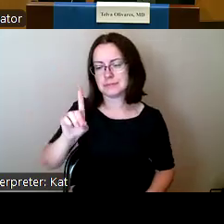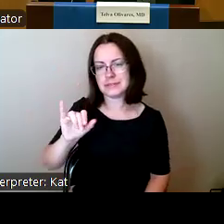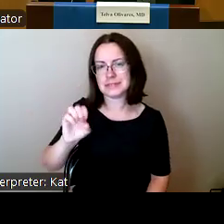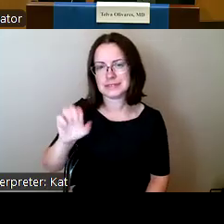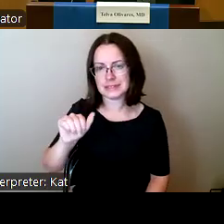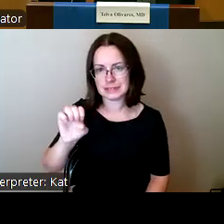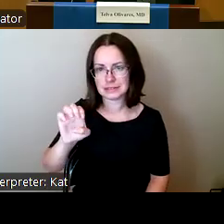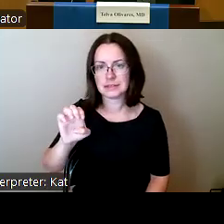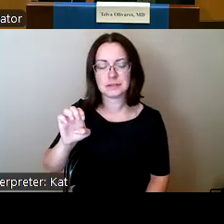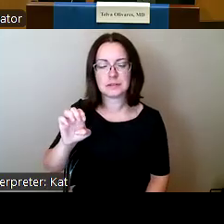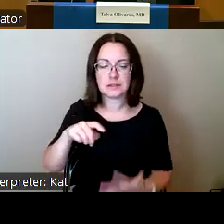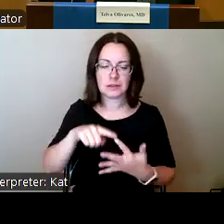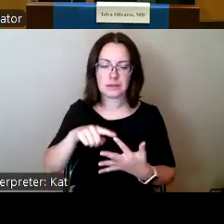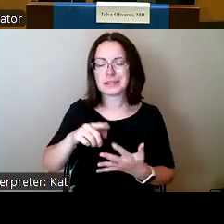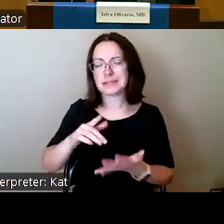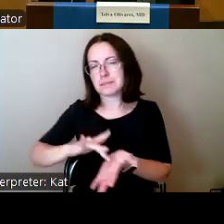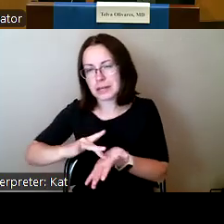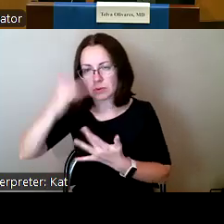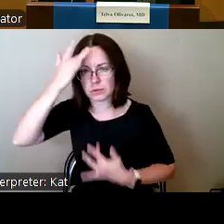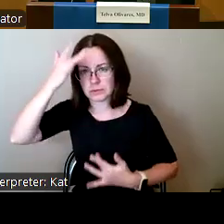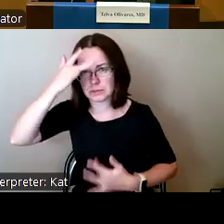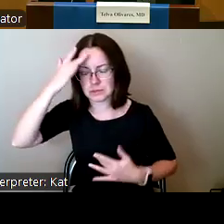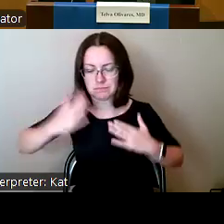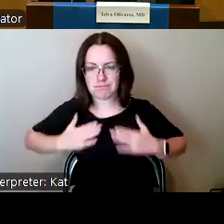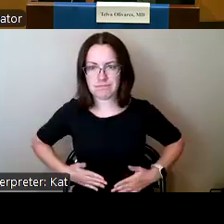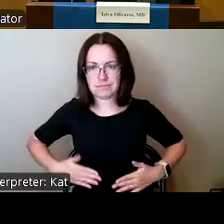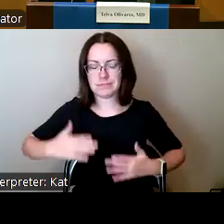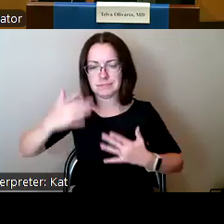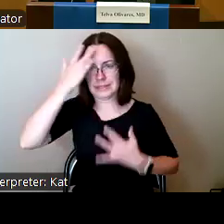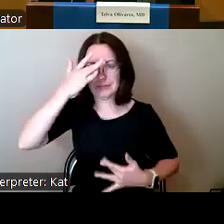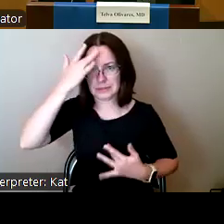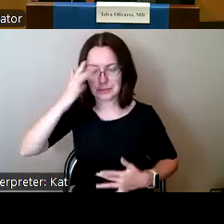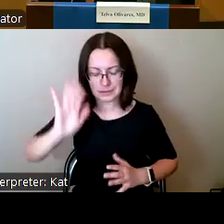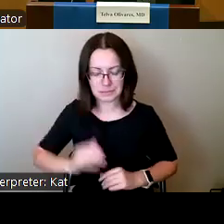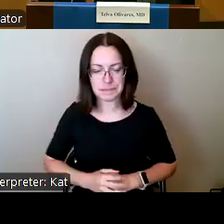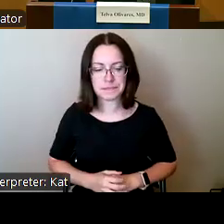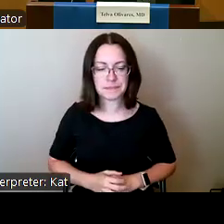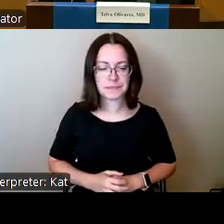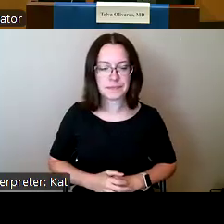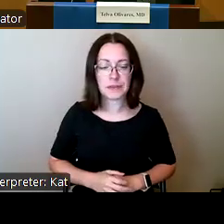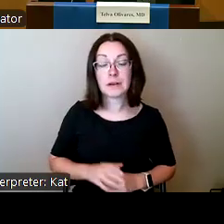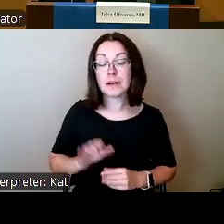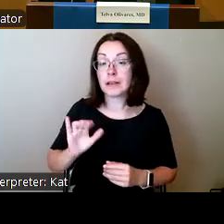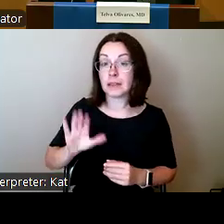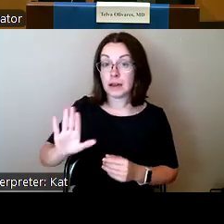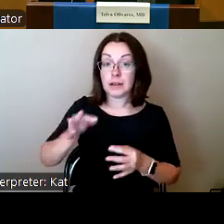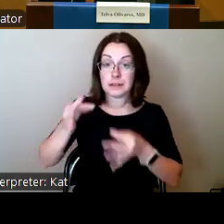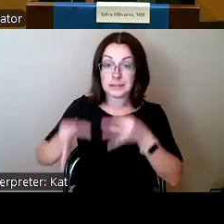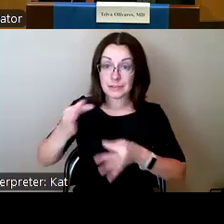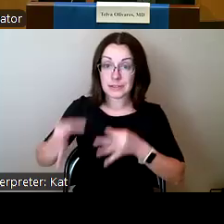D for medical illness in our nomenclature here and and of course by definition it is there in